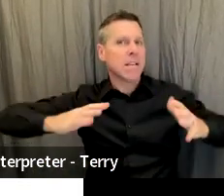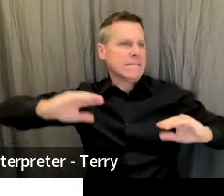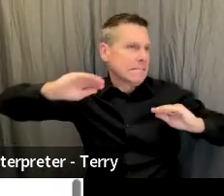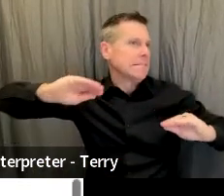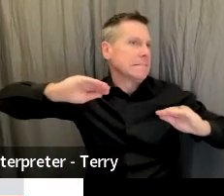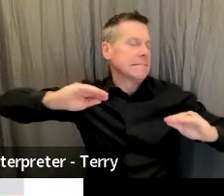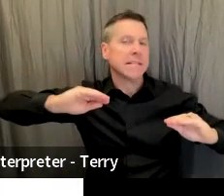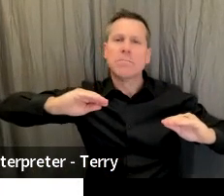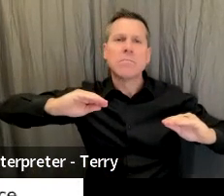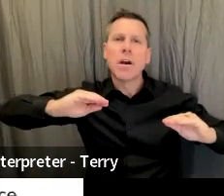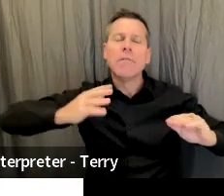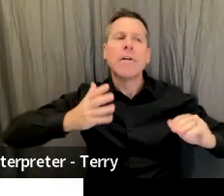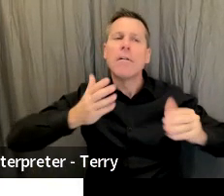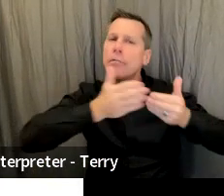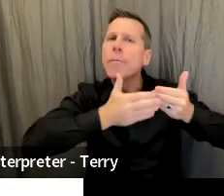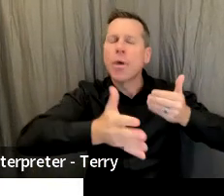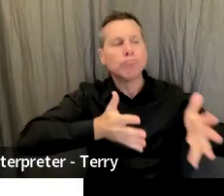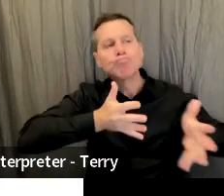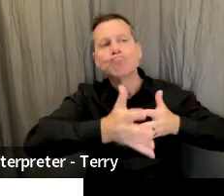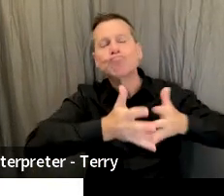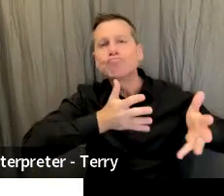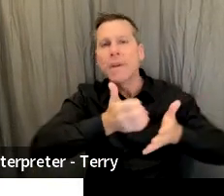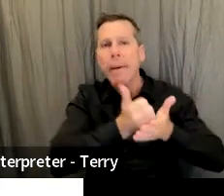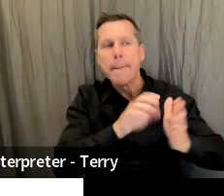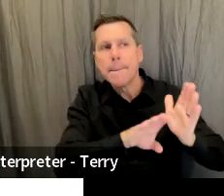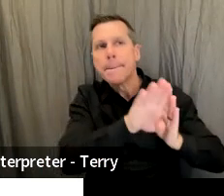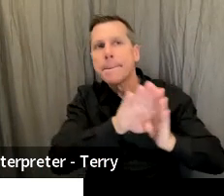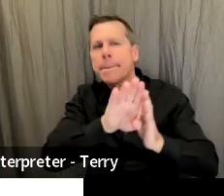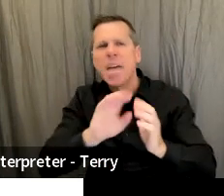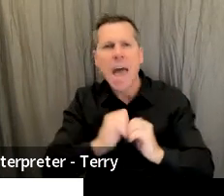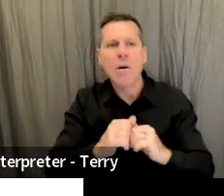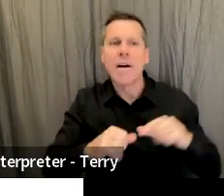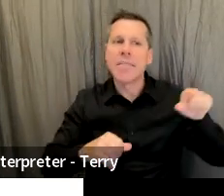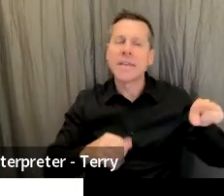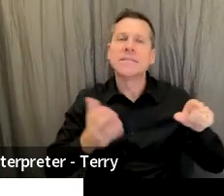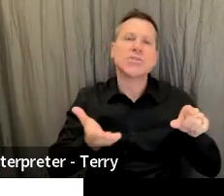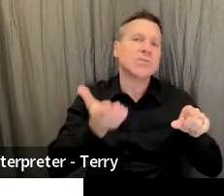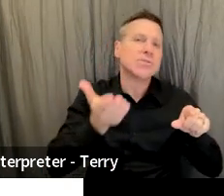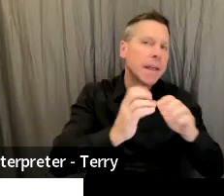And so these are some best practices for just how to interact with students from your classes.